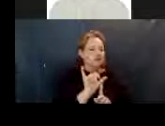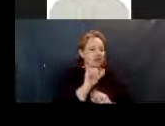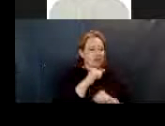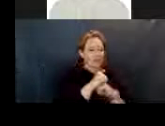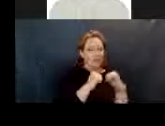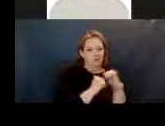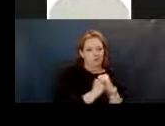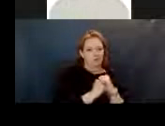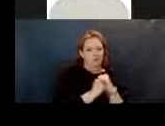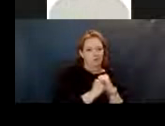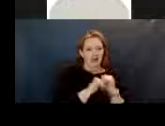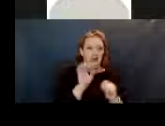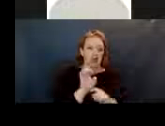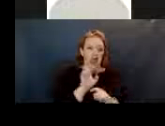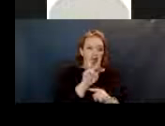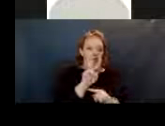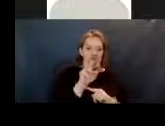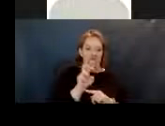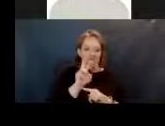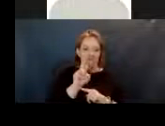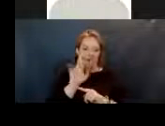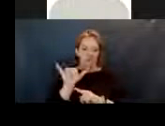word like every.